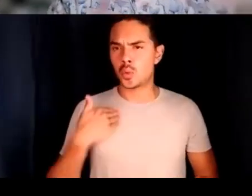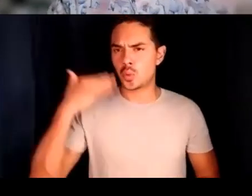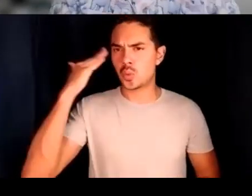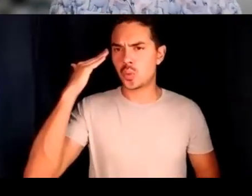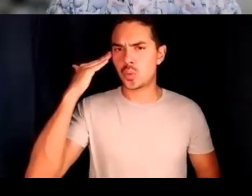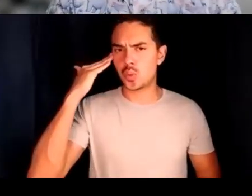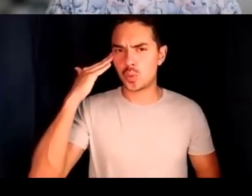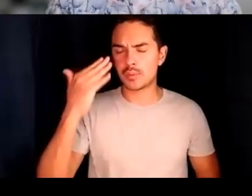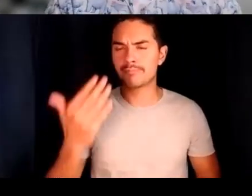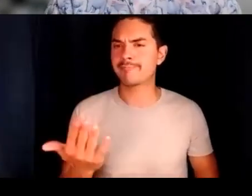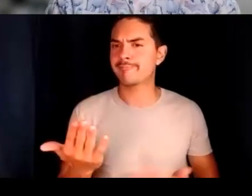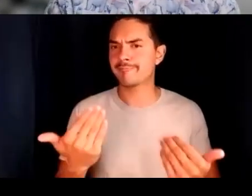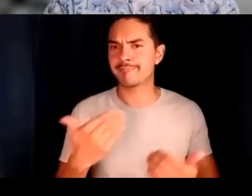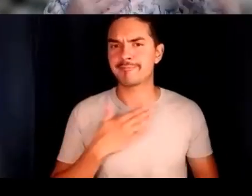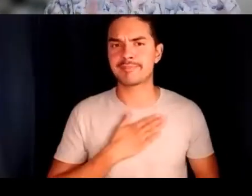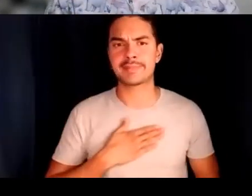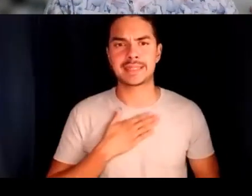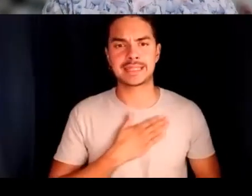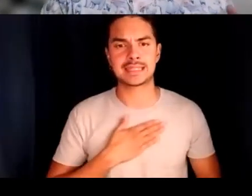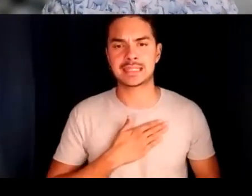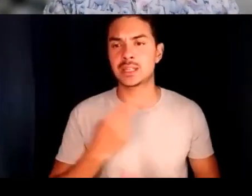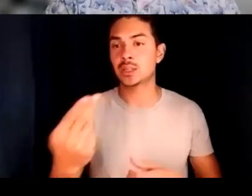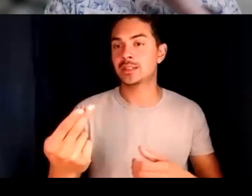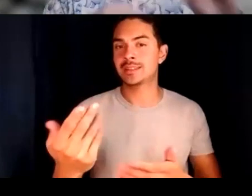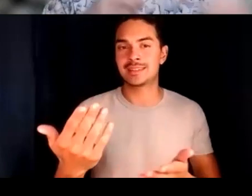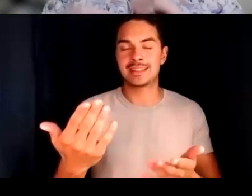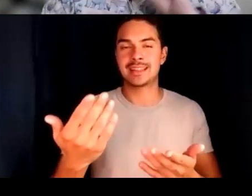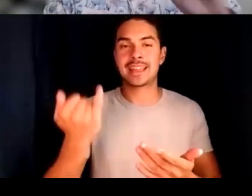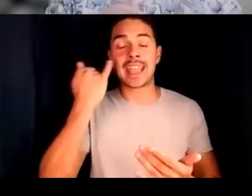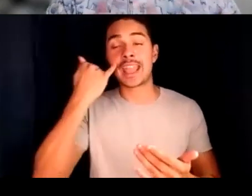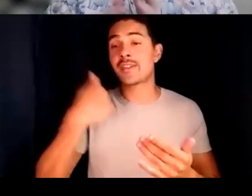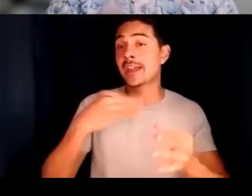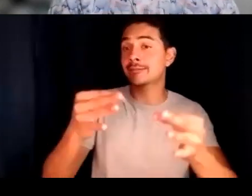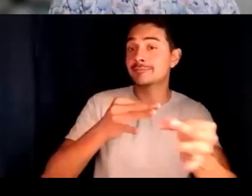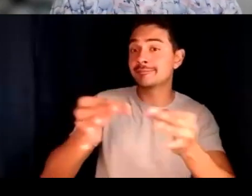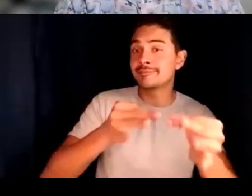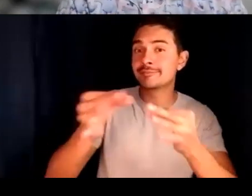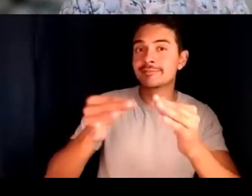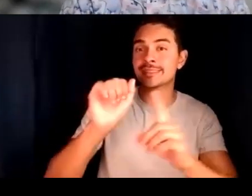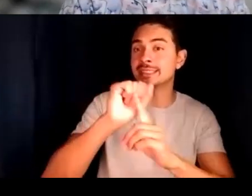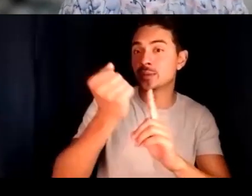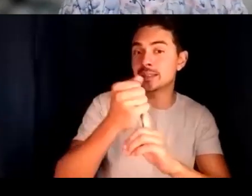please, you know, join me in giving examples and helping to, you know, dig more in depth.